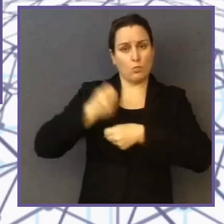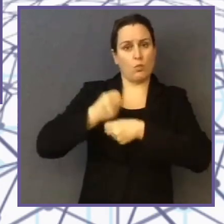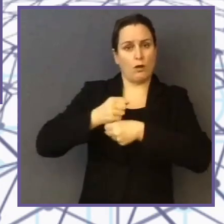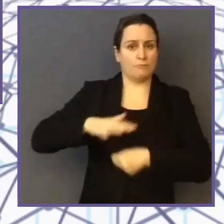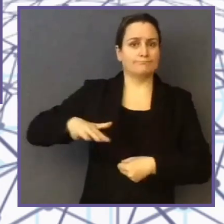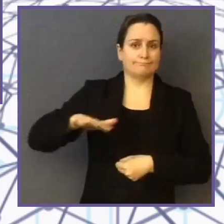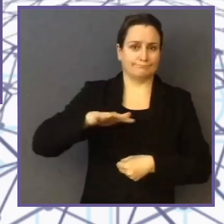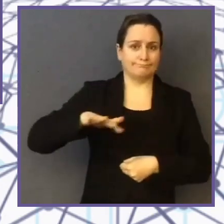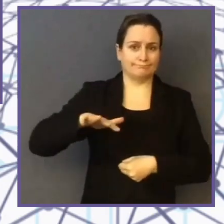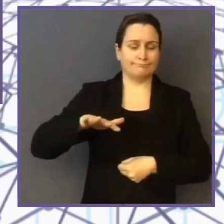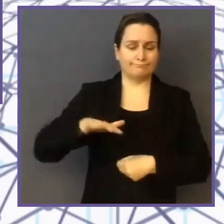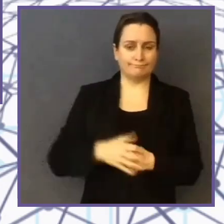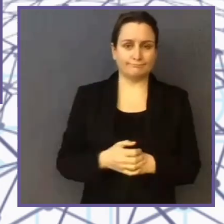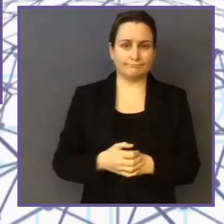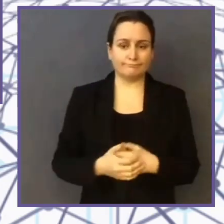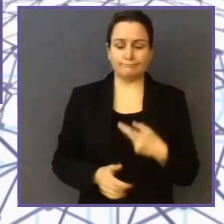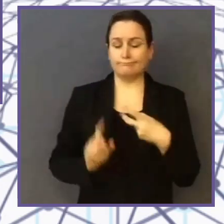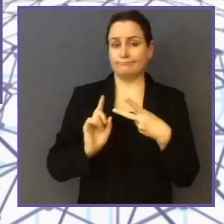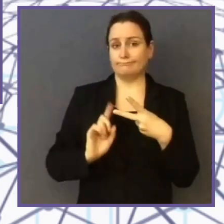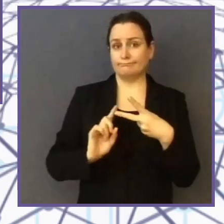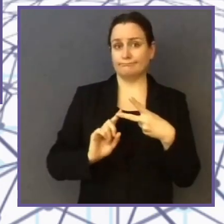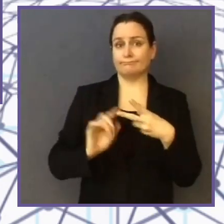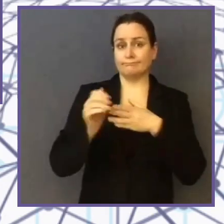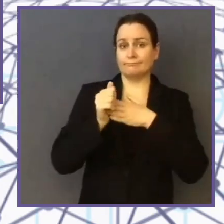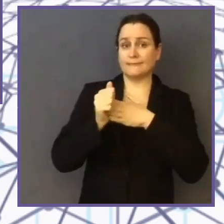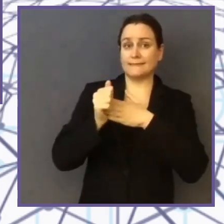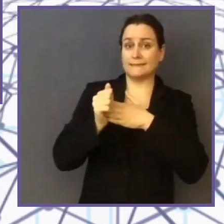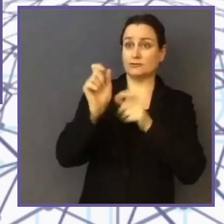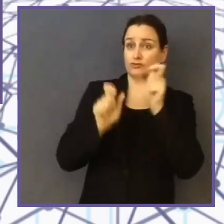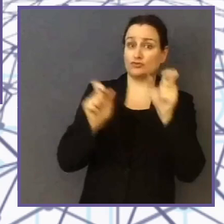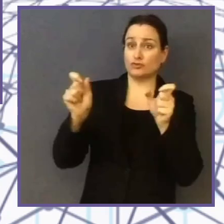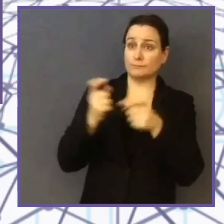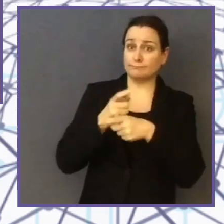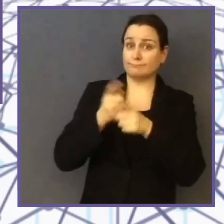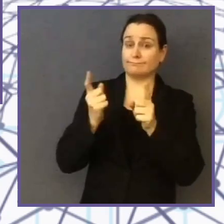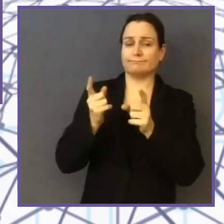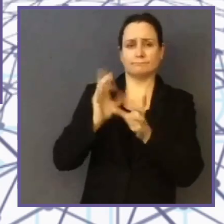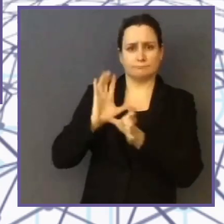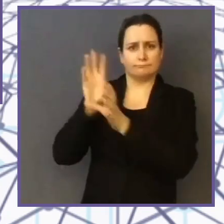creating inclusive leadership in workplaces. So, again, making sure disabled leaders are at the